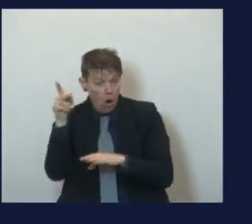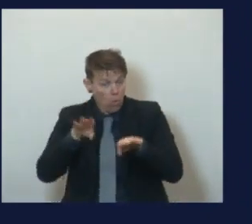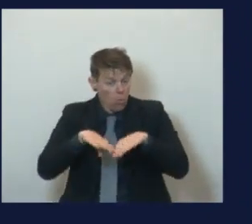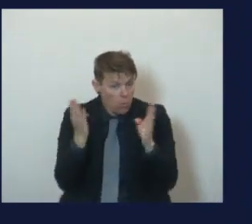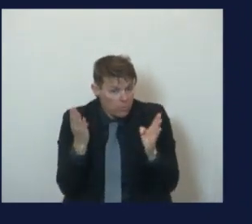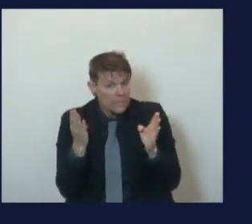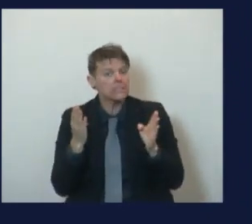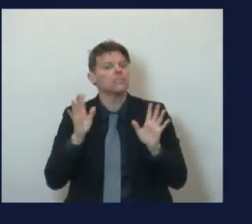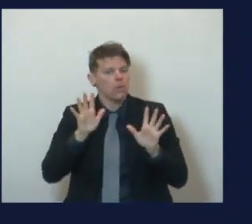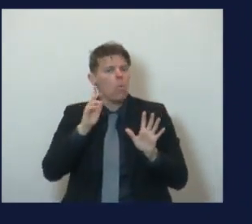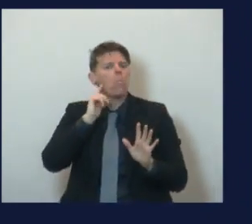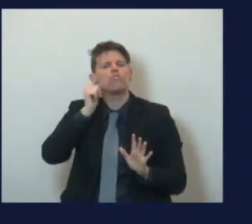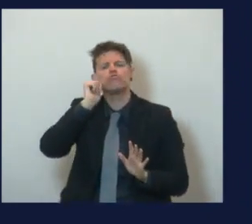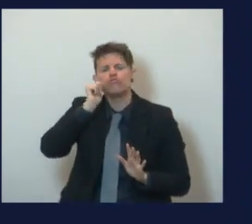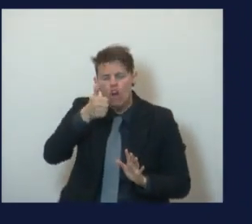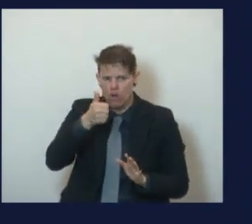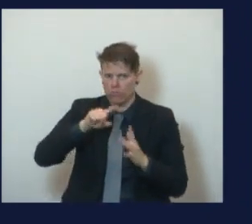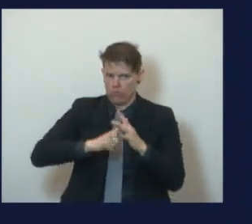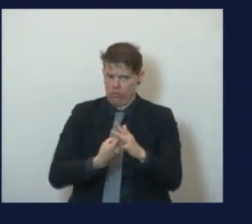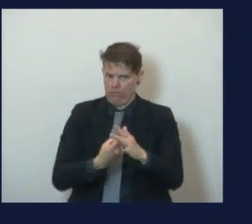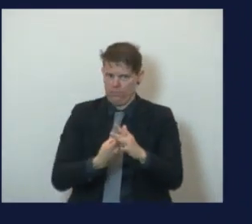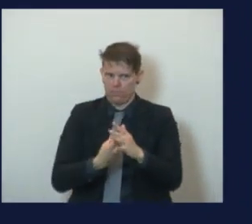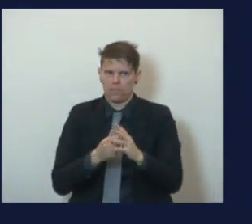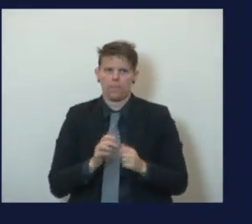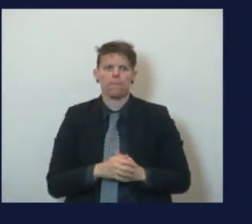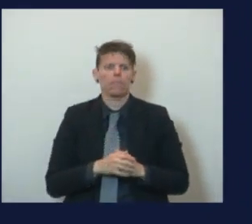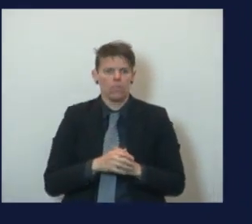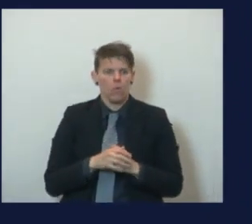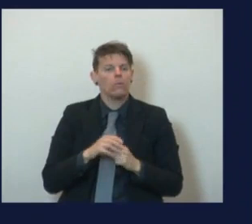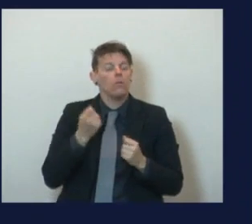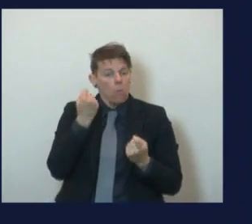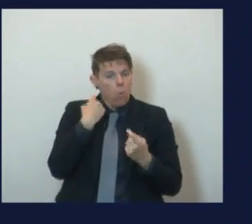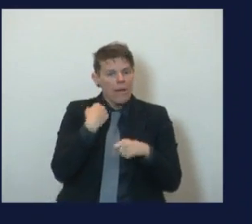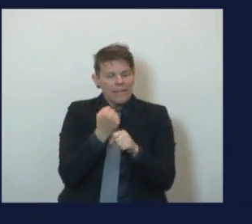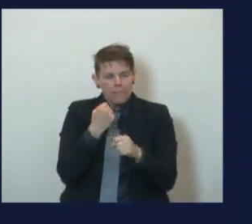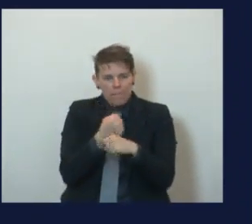NOT EVERY STATE PARK CAN OPEN ALL AT ONCE ALTHOUGH THEY’RE ALLOWED TO EFFECTIVE TOMORROW.